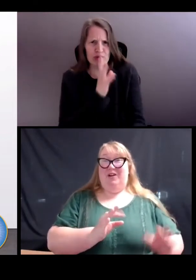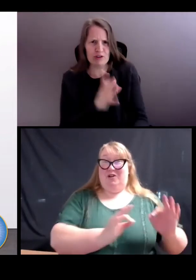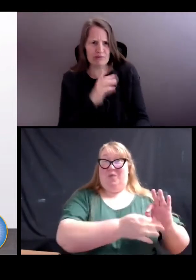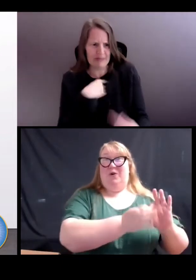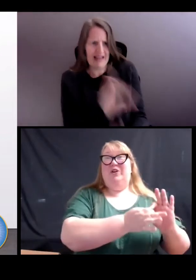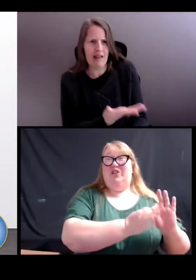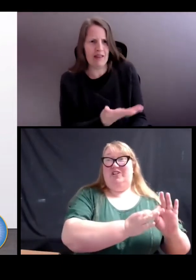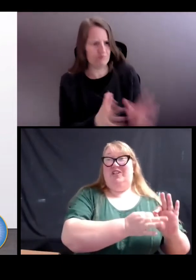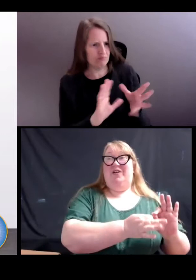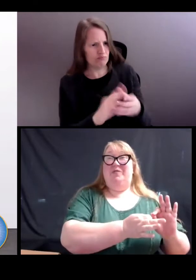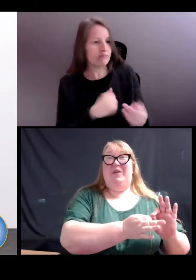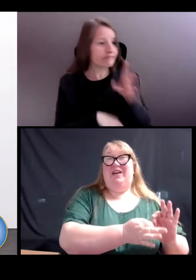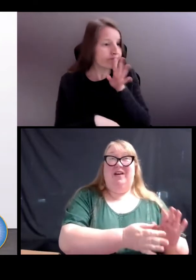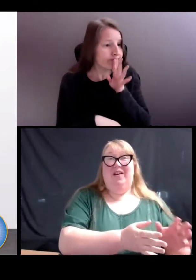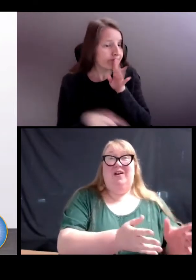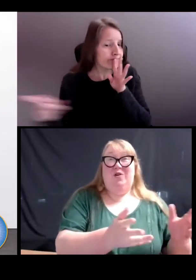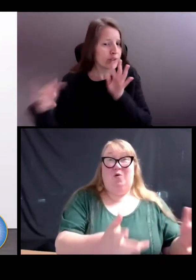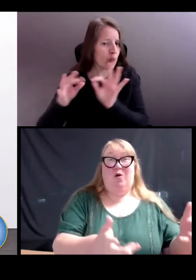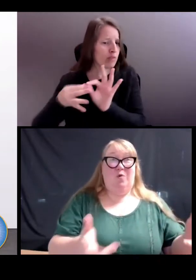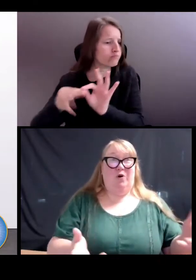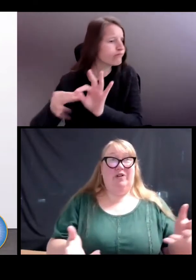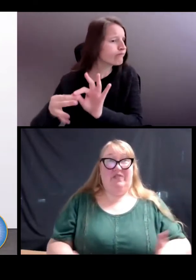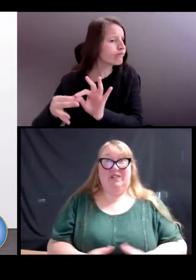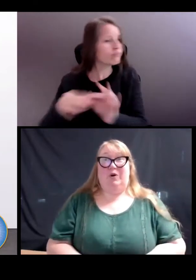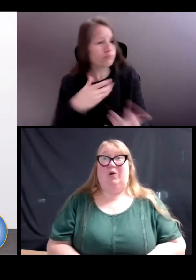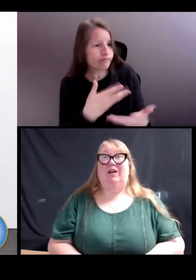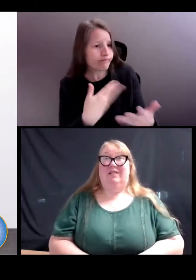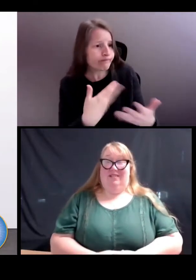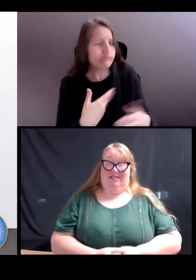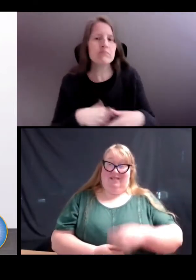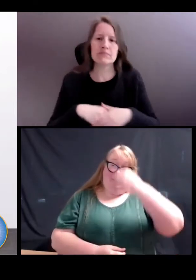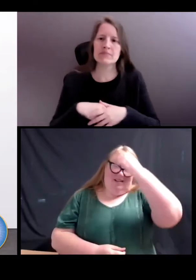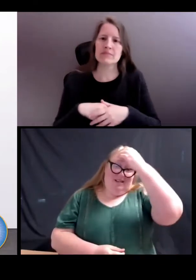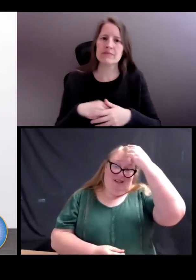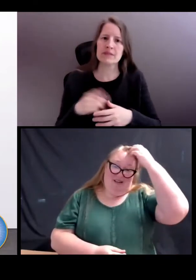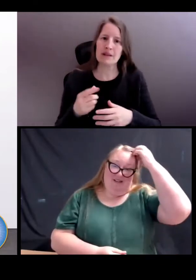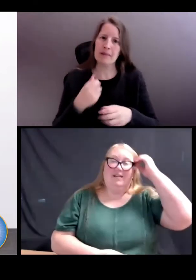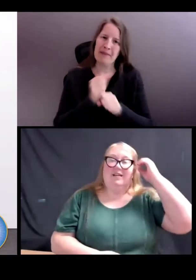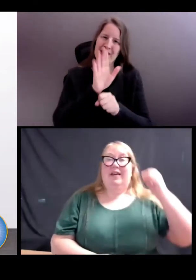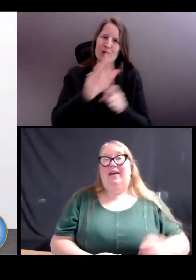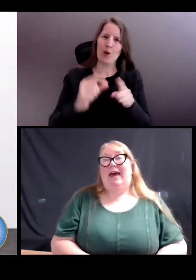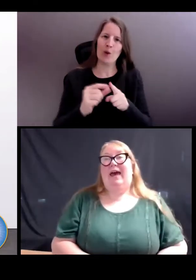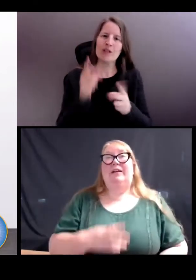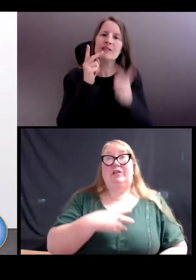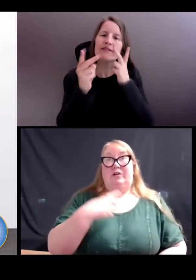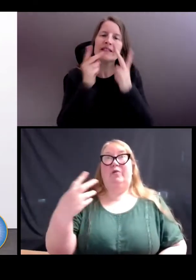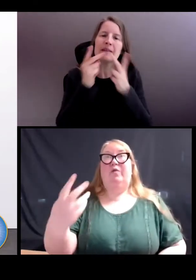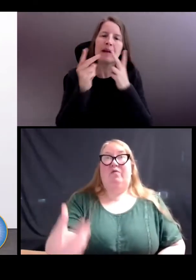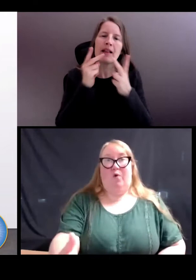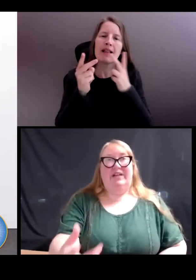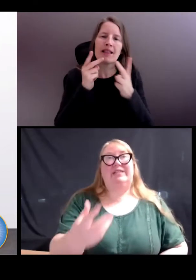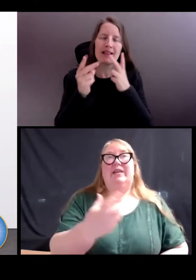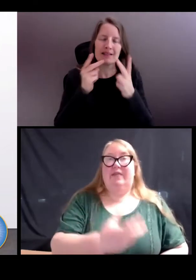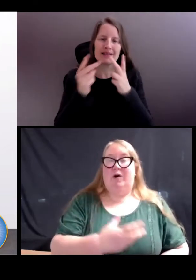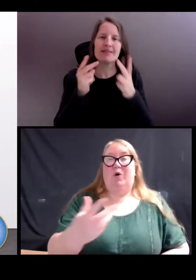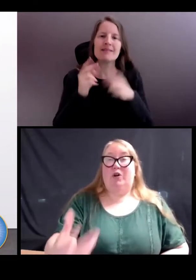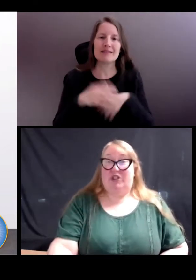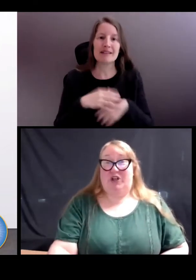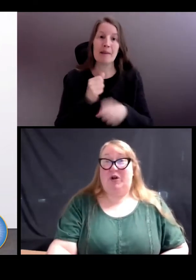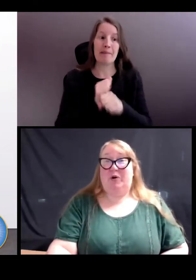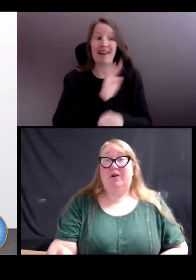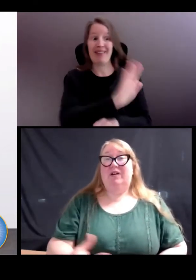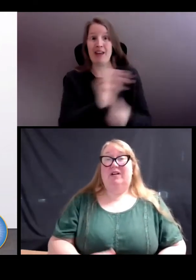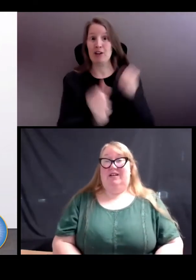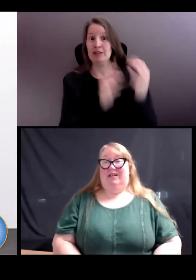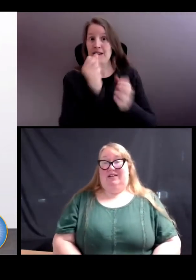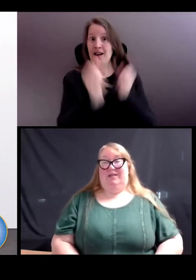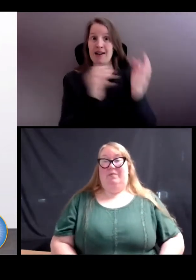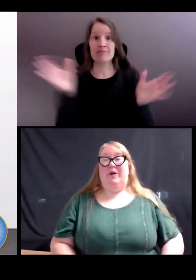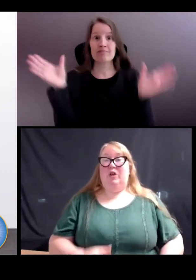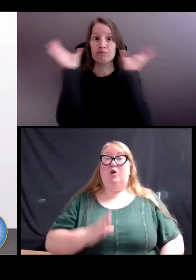interpreter is just there to make your words visible and to voice their words to you But